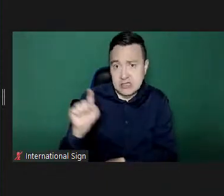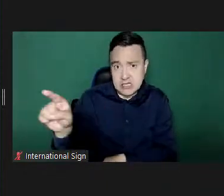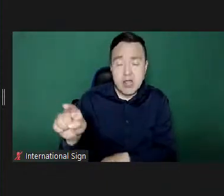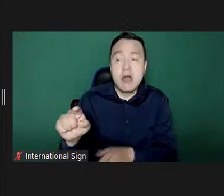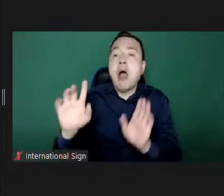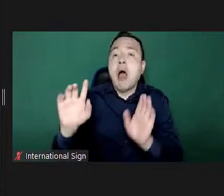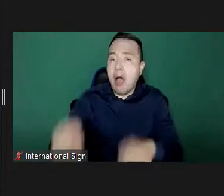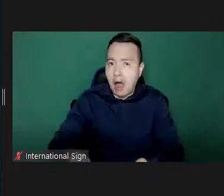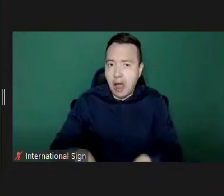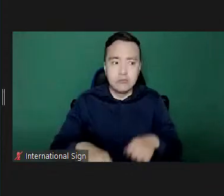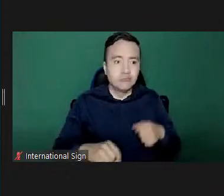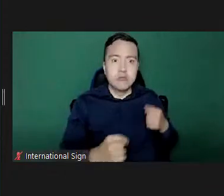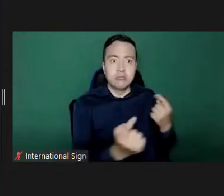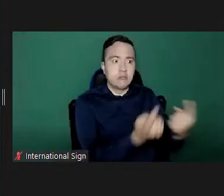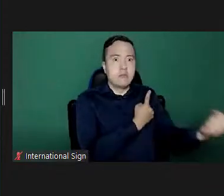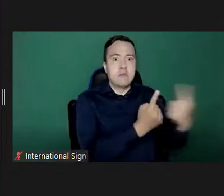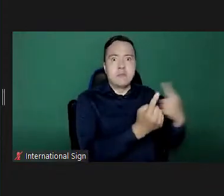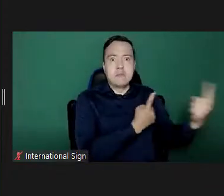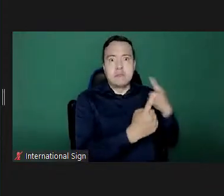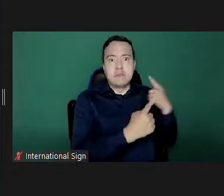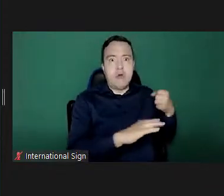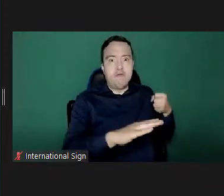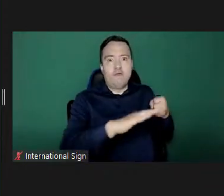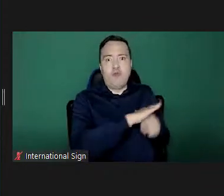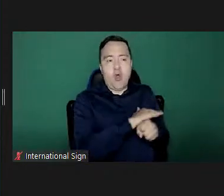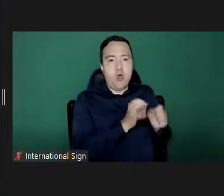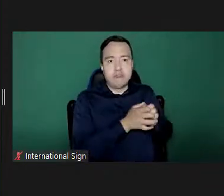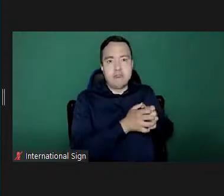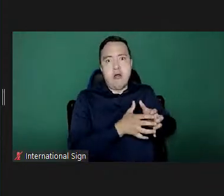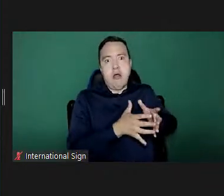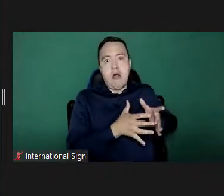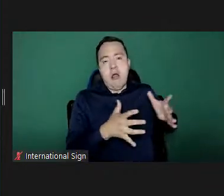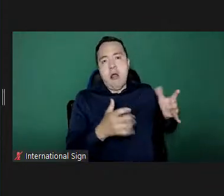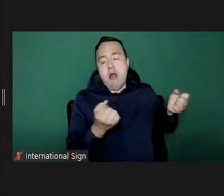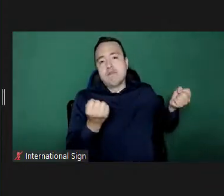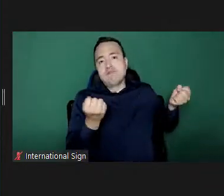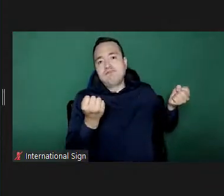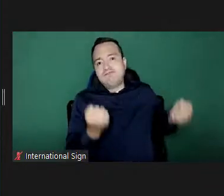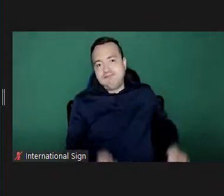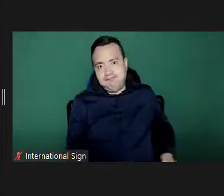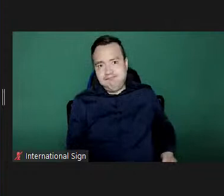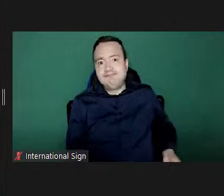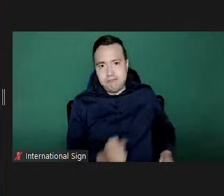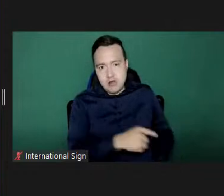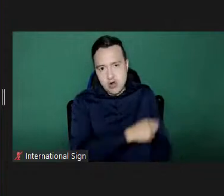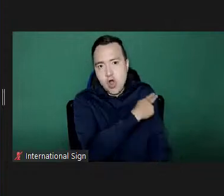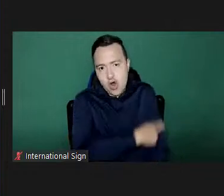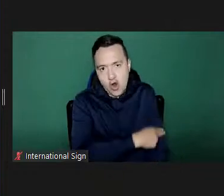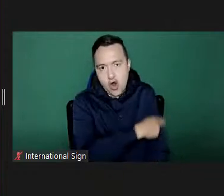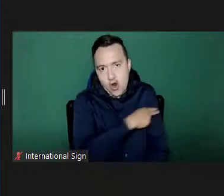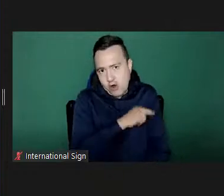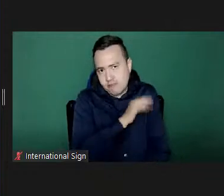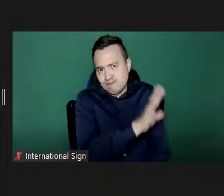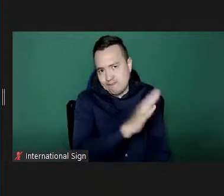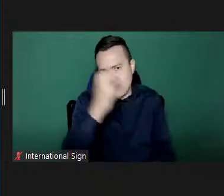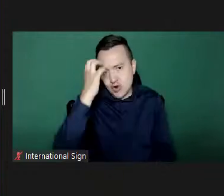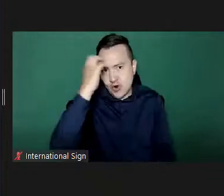which we believe is good for the overall messaging of coordinating a national response